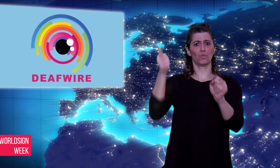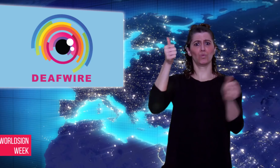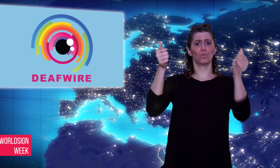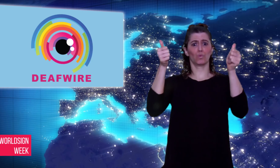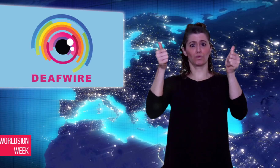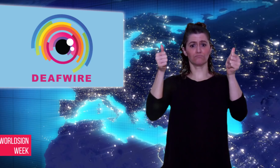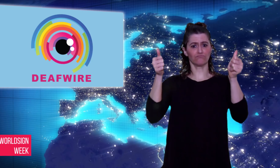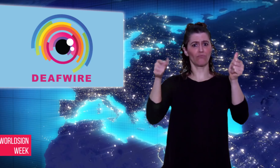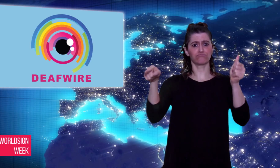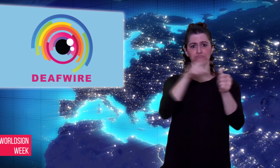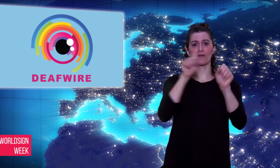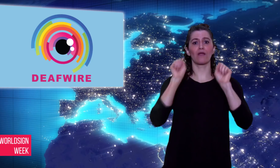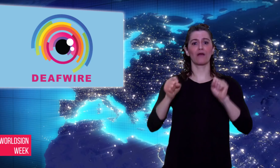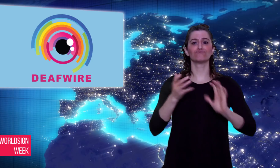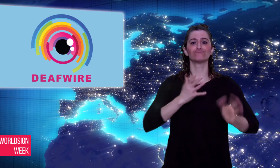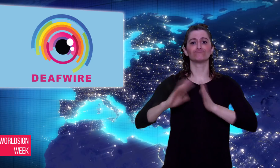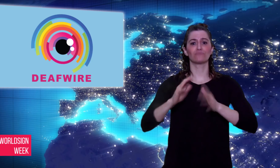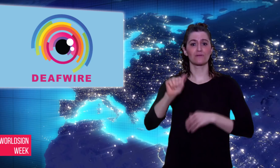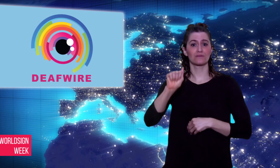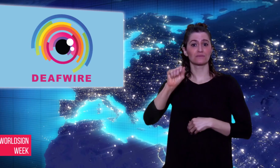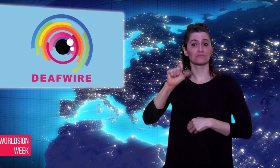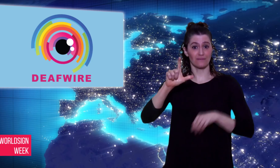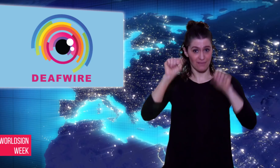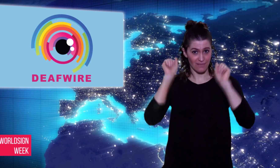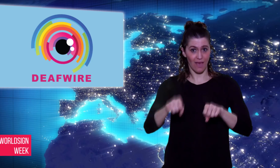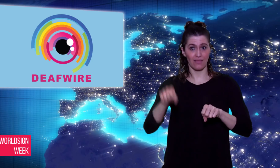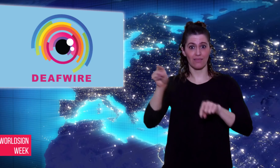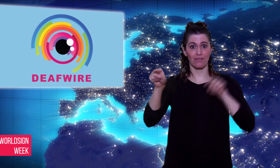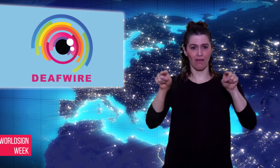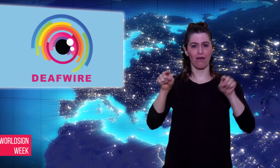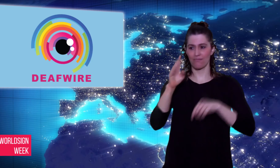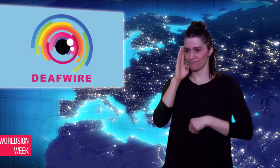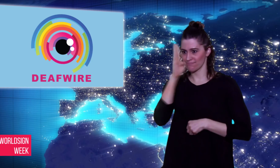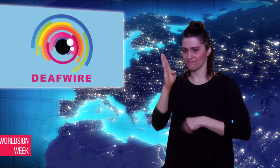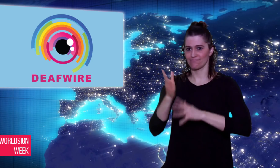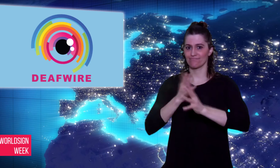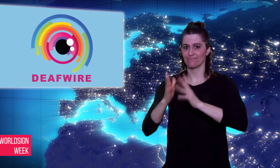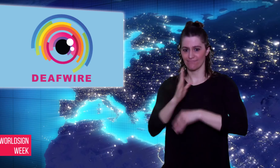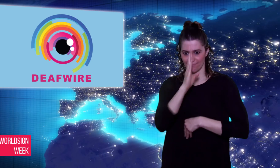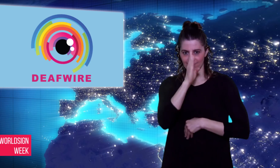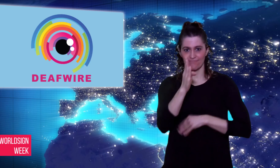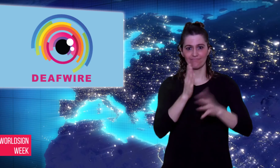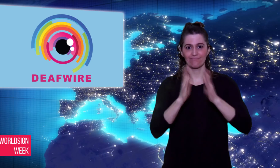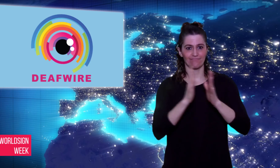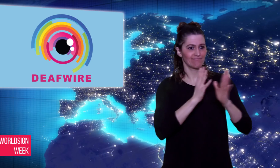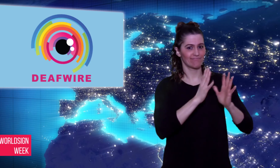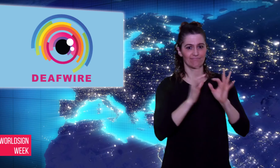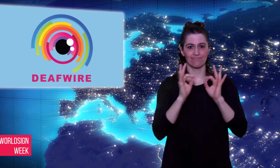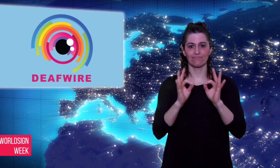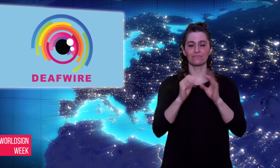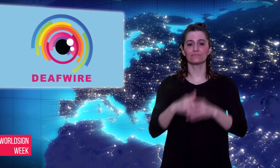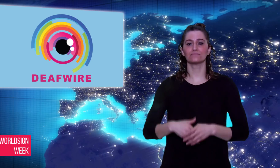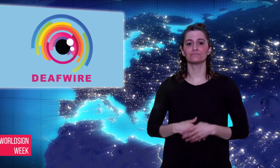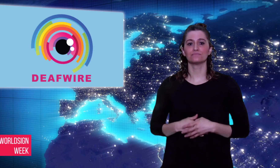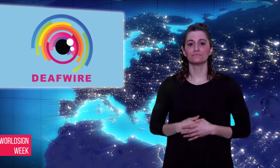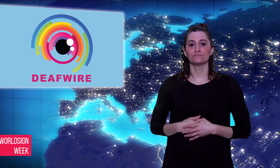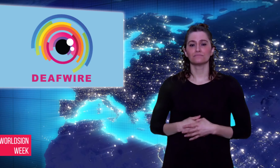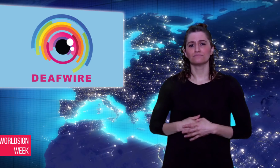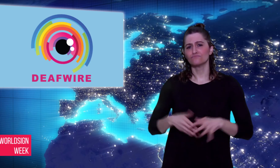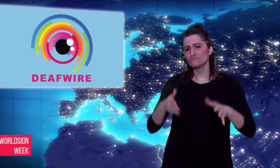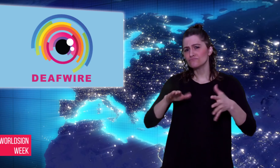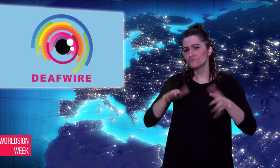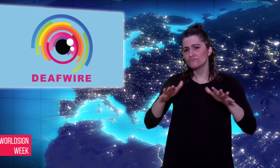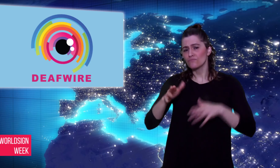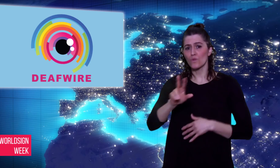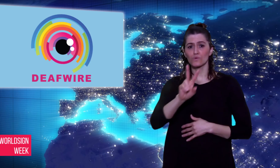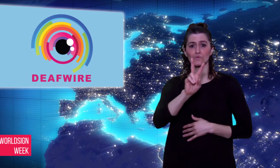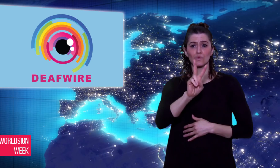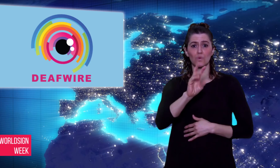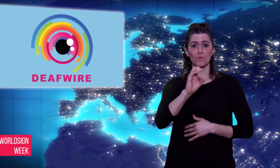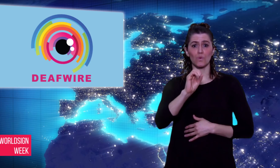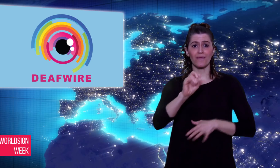Approximately 208,000 New Yorkers who use